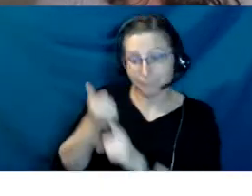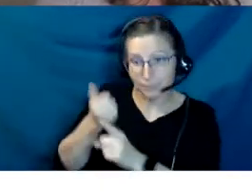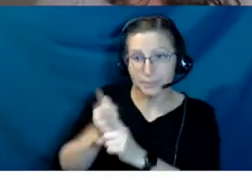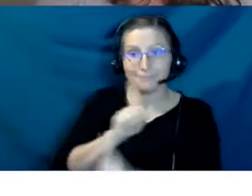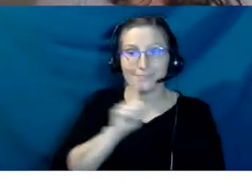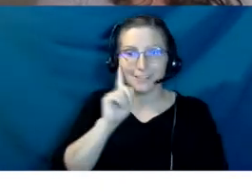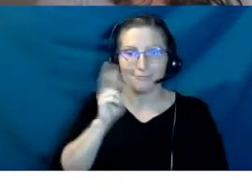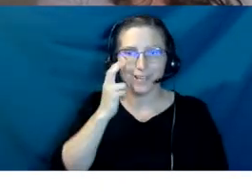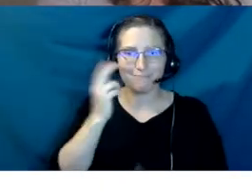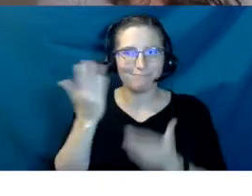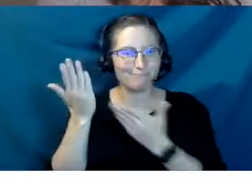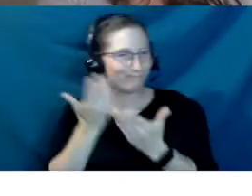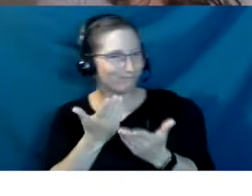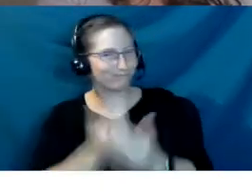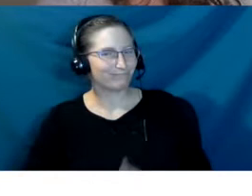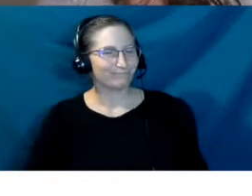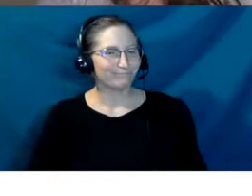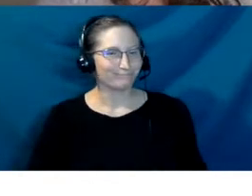students in Wisconsin who are deafblind.